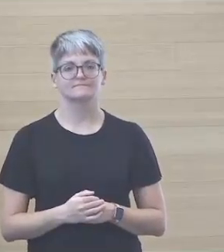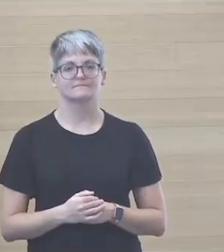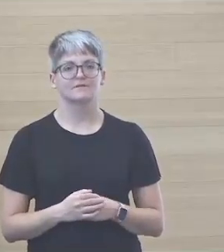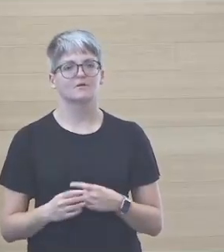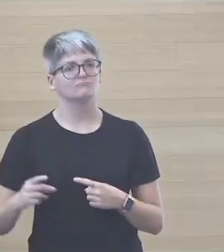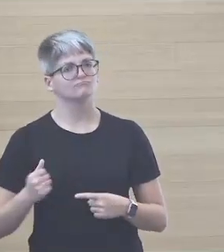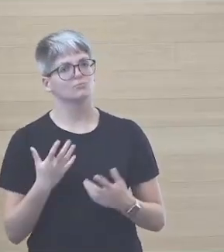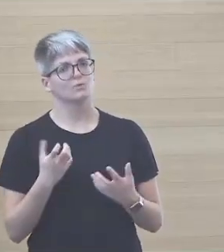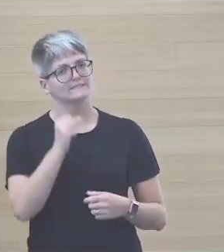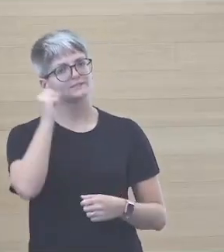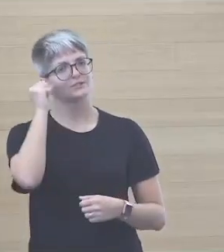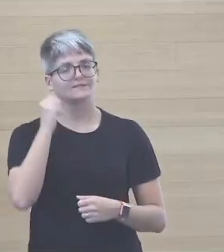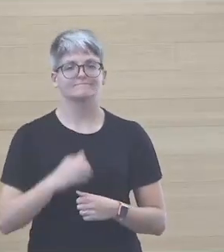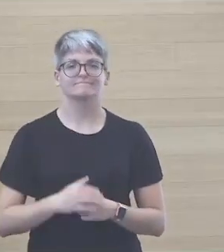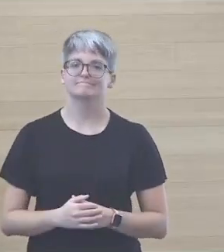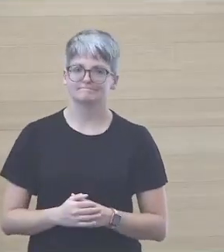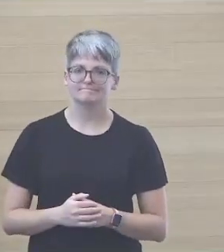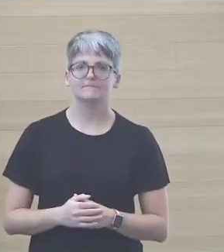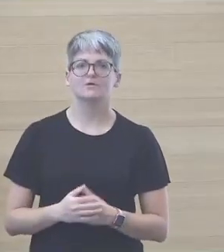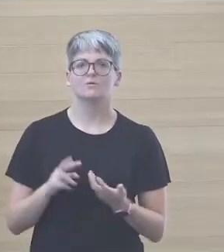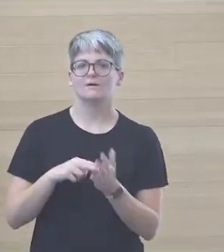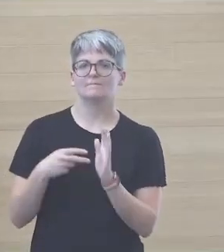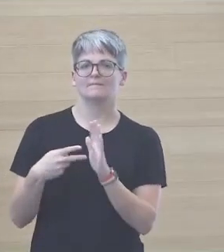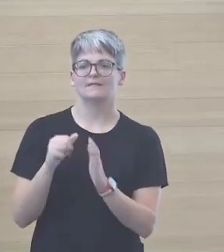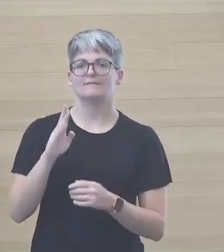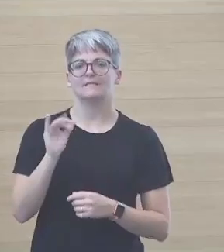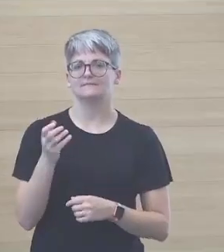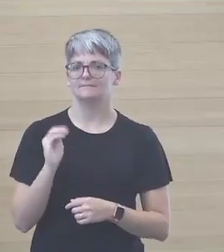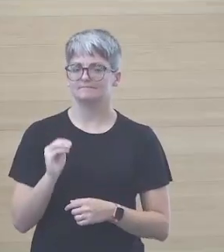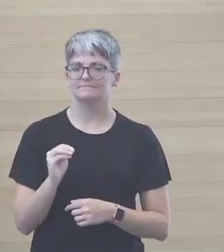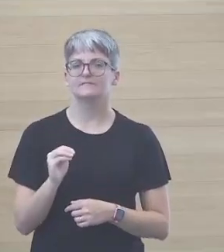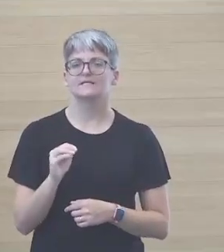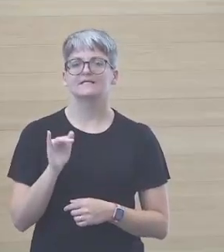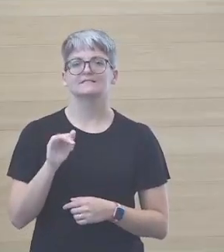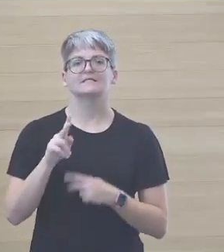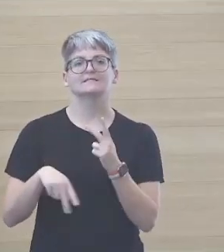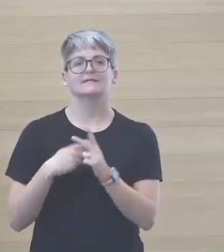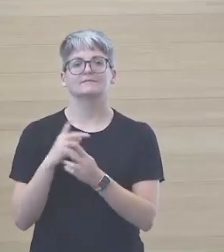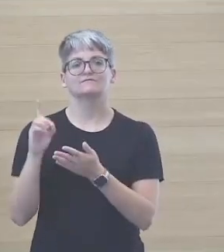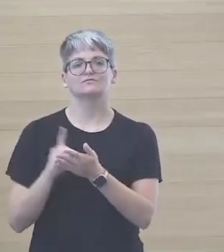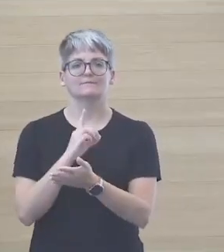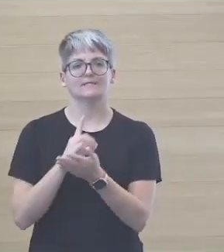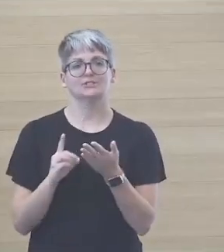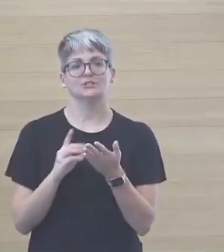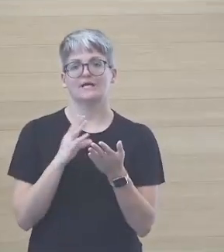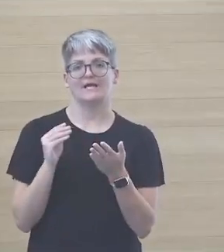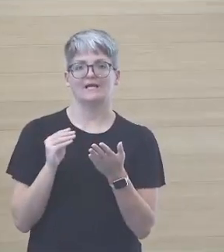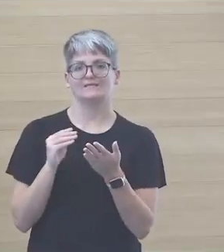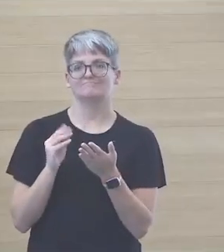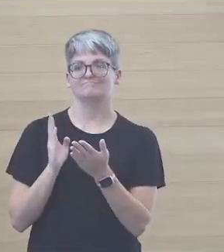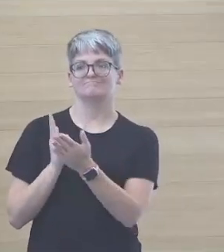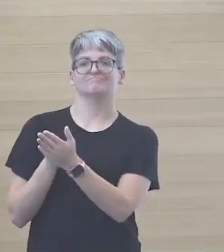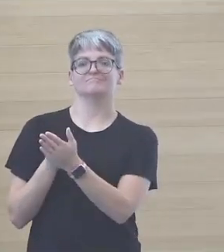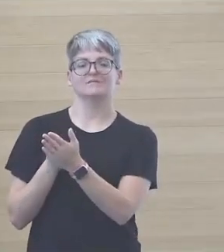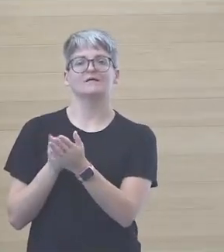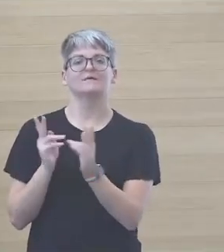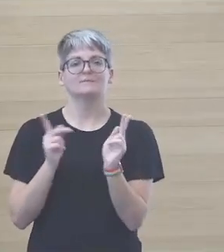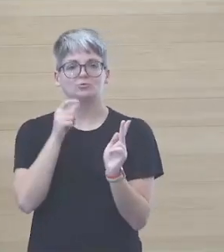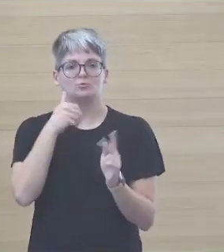And then what is ableism? Ableism is a discrimination of, and social prejudice against people with disabilities.